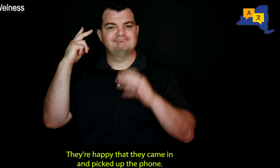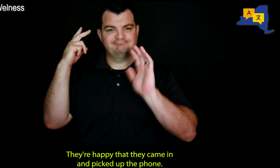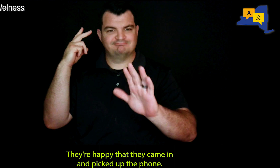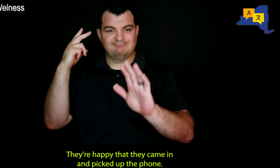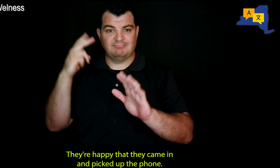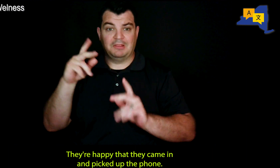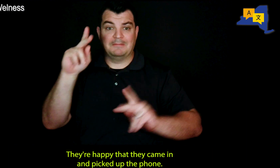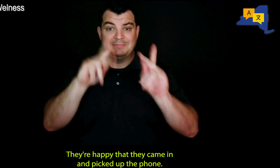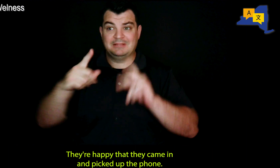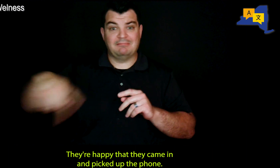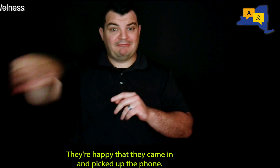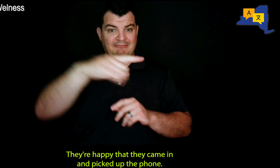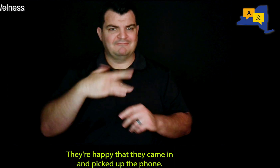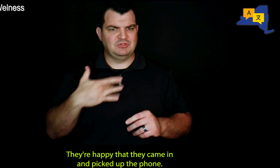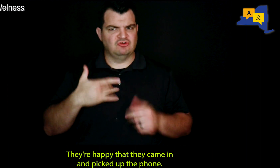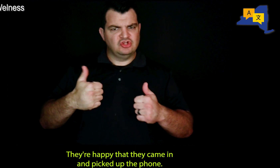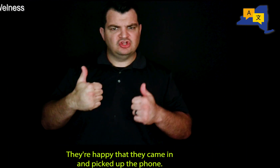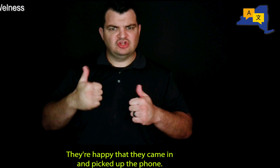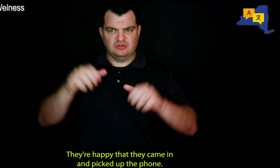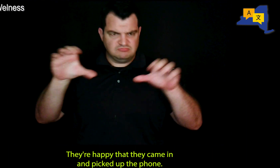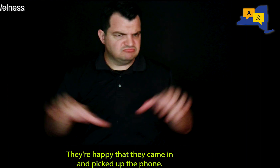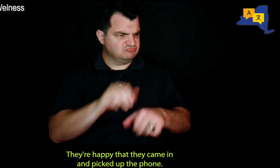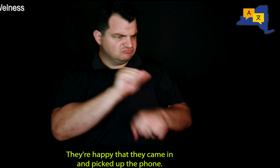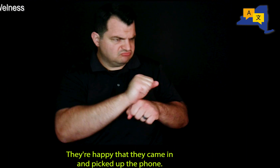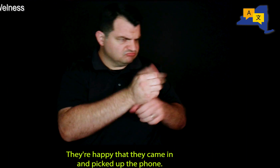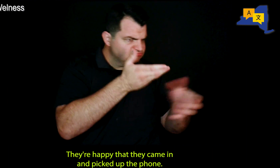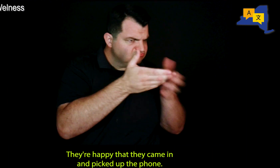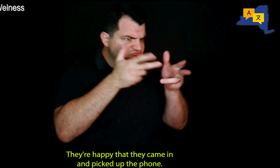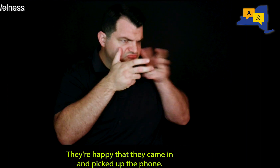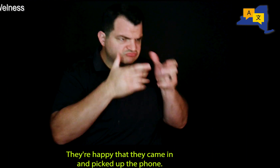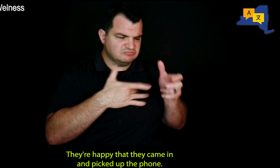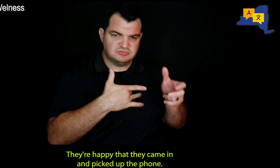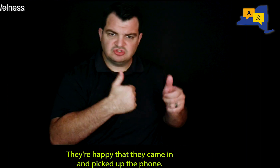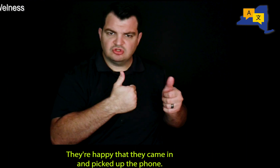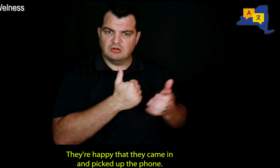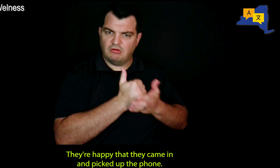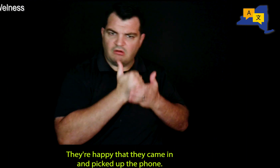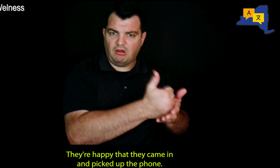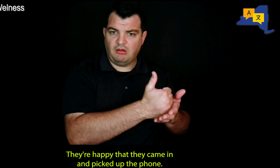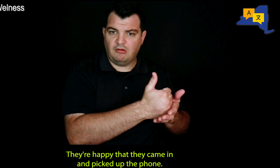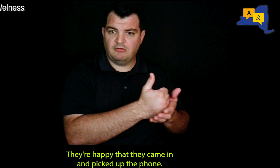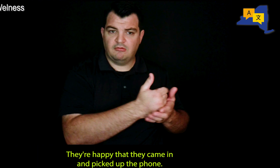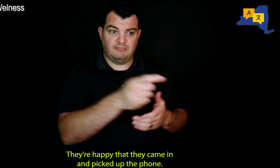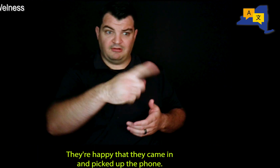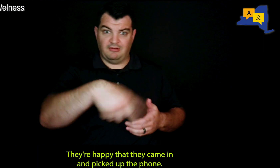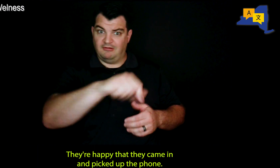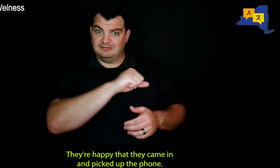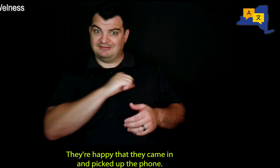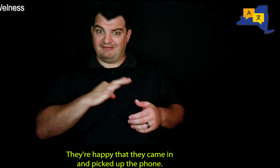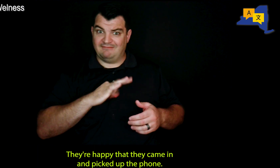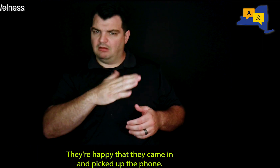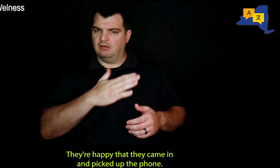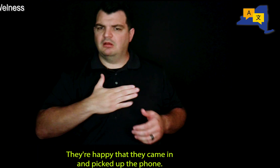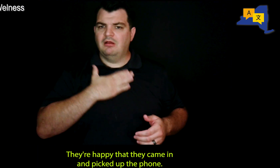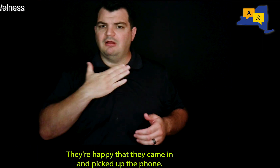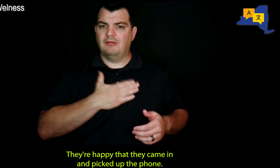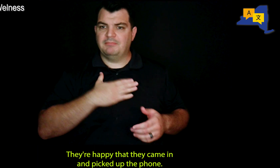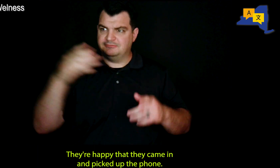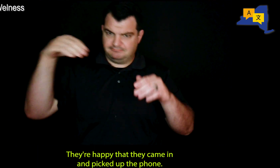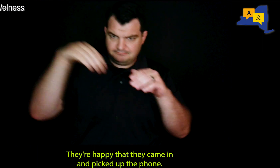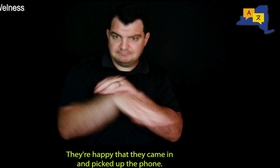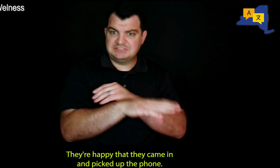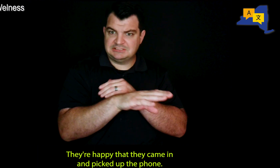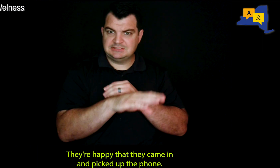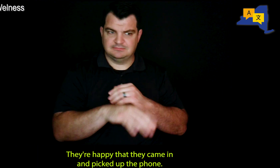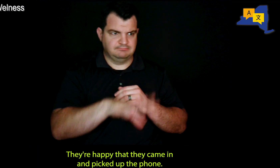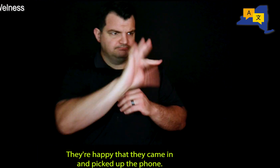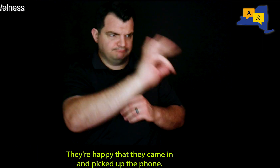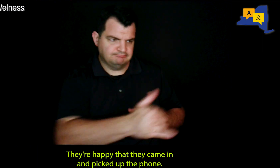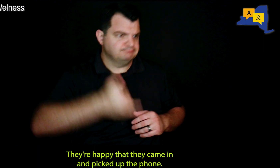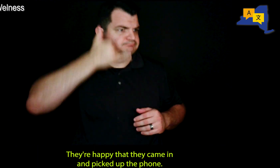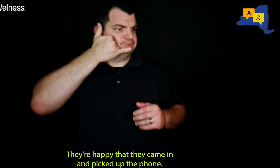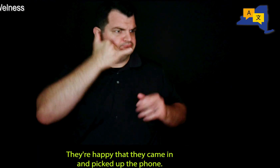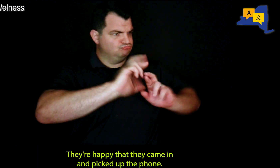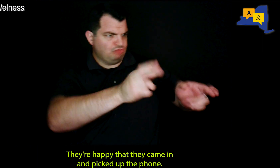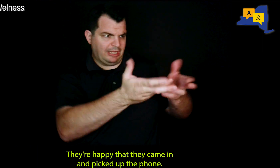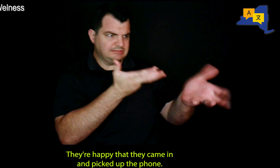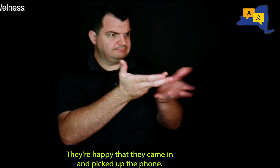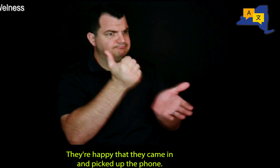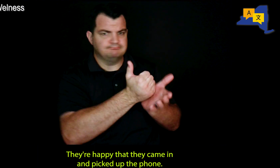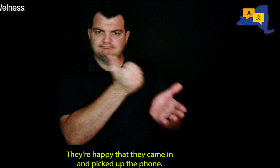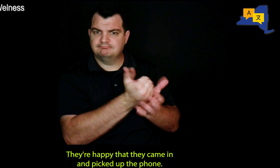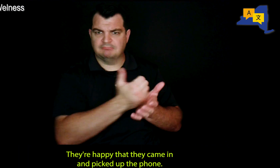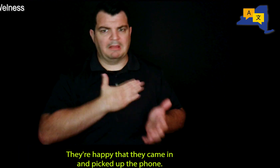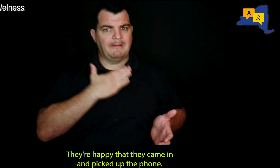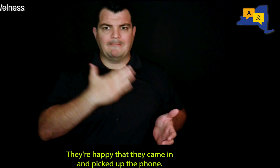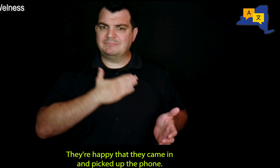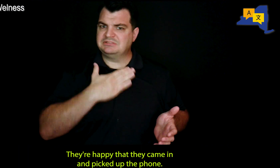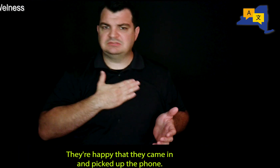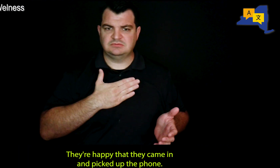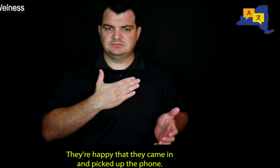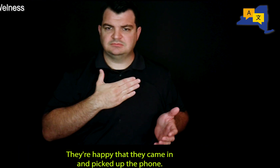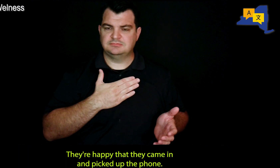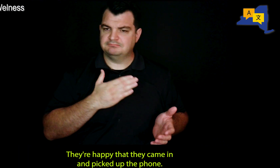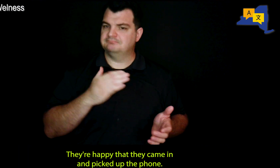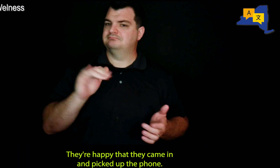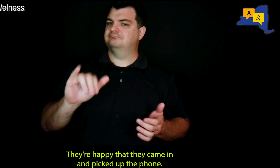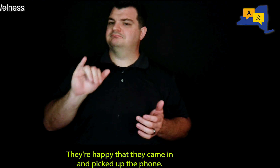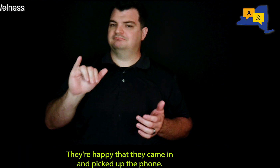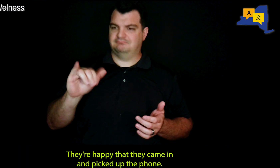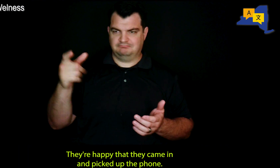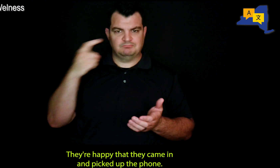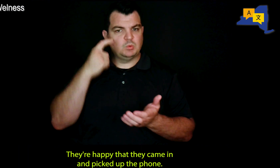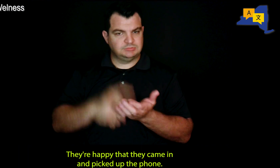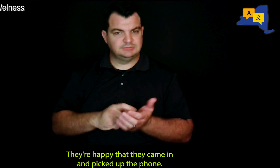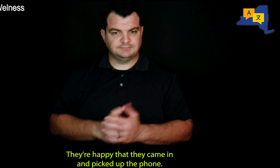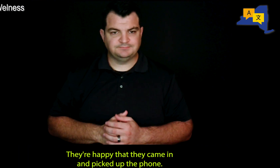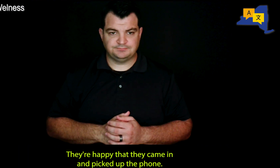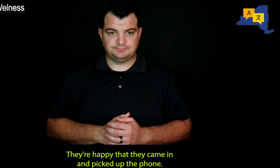They're happy that they came in and picked up the phone.